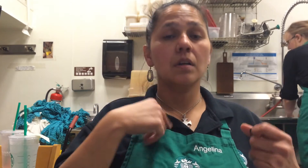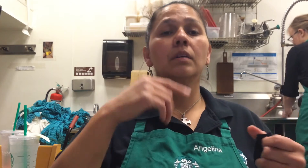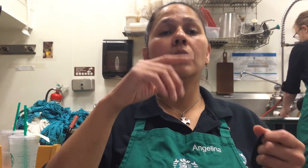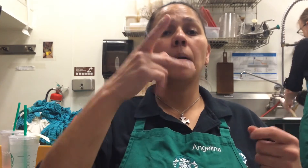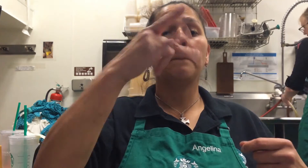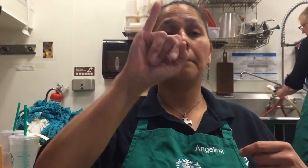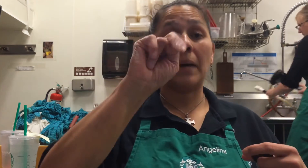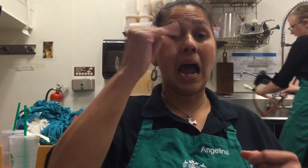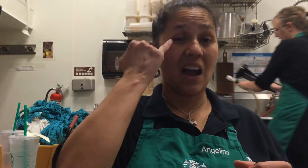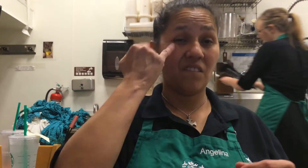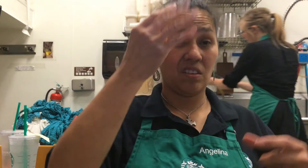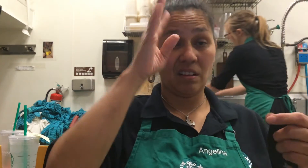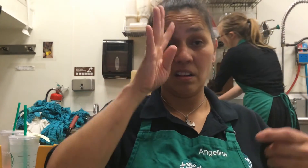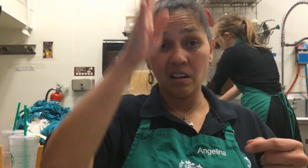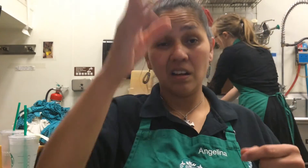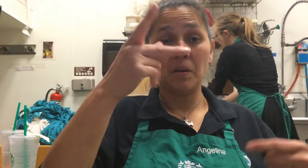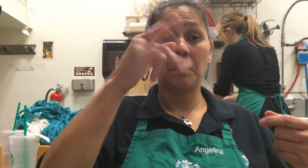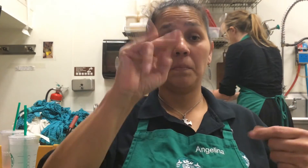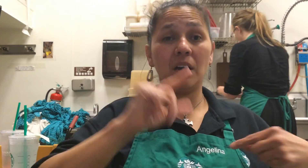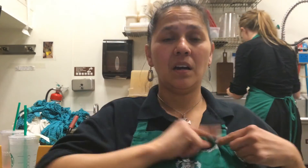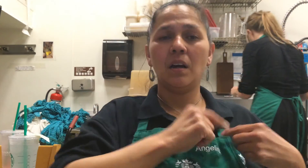If Starbucks decides to go with pin,